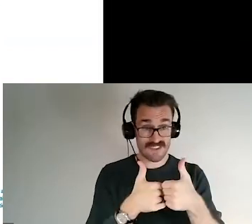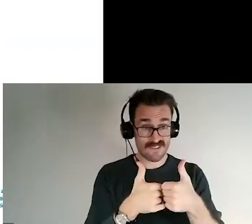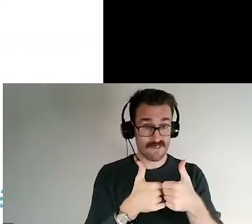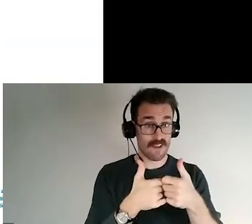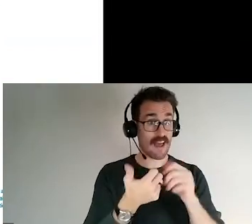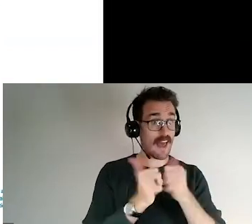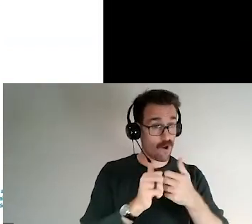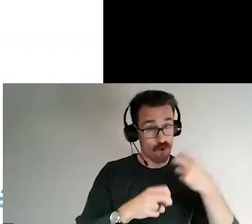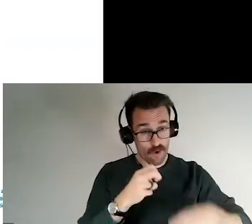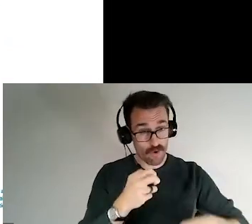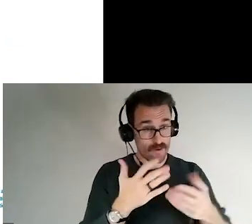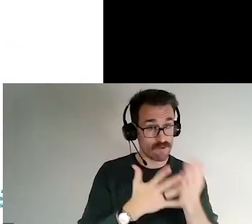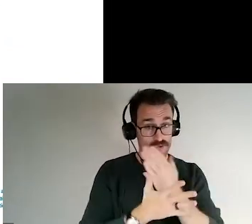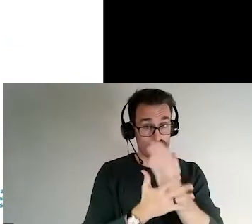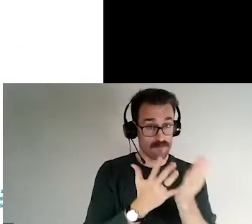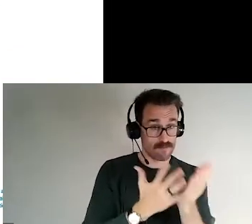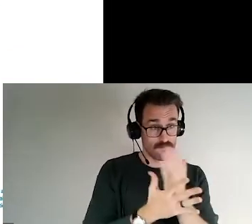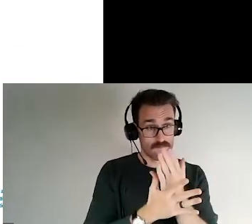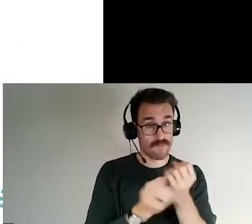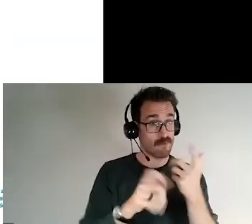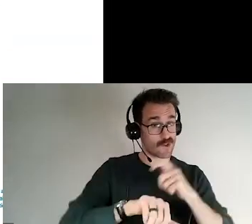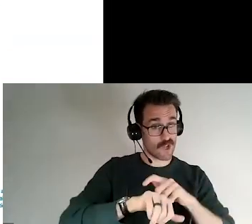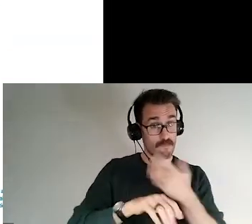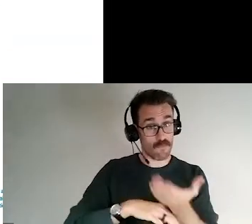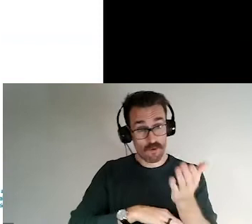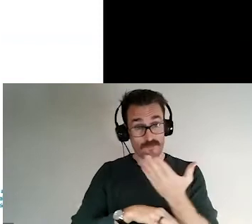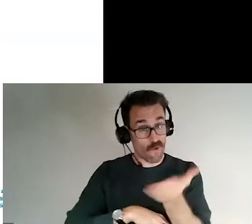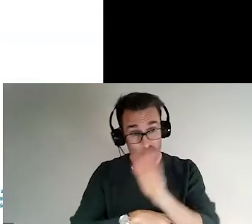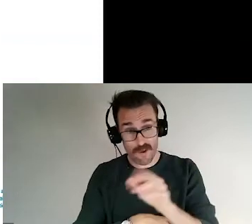And how much of the time, is this a consistent, constant difficulty or does it occur now and